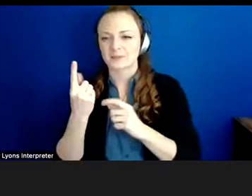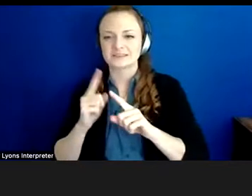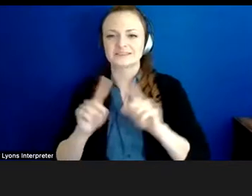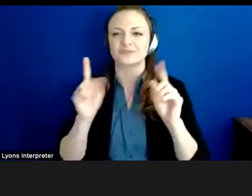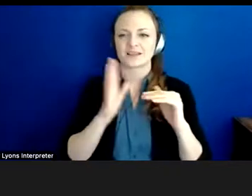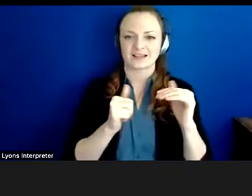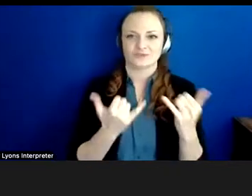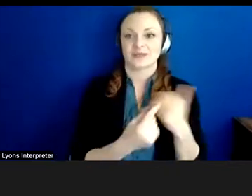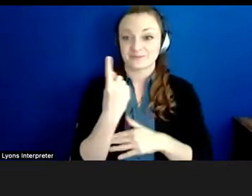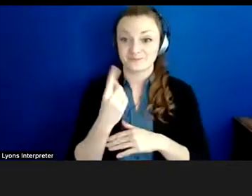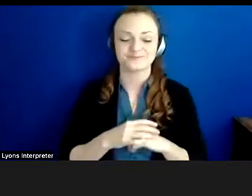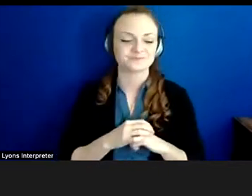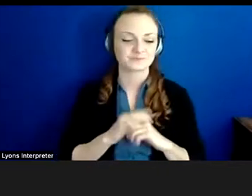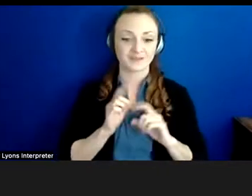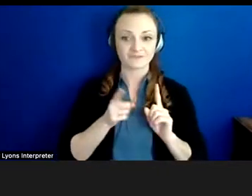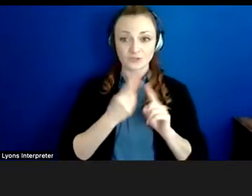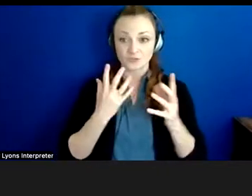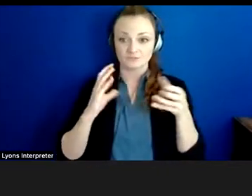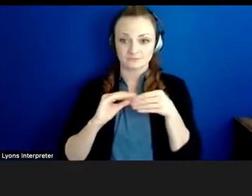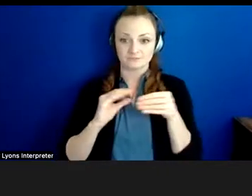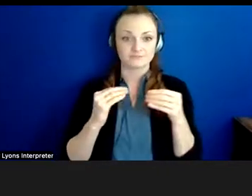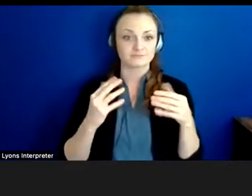right off the top. 19:08:27 Is that a lot of people are aware